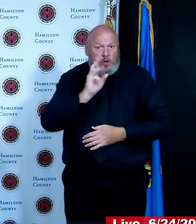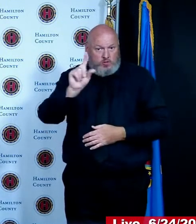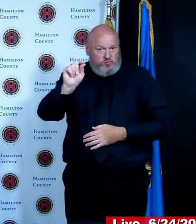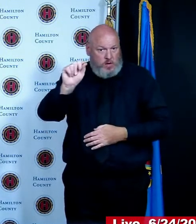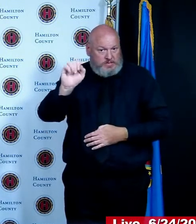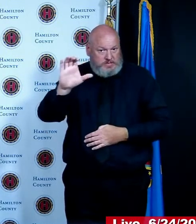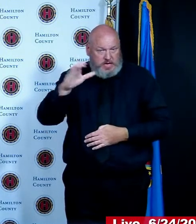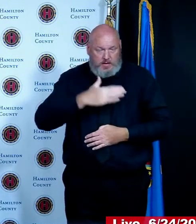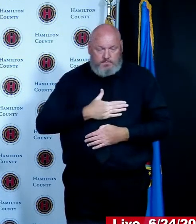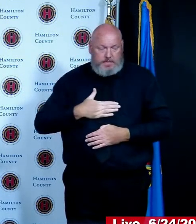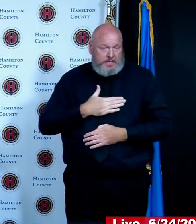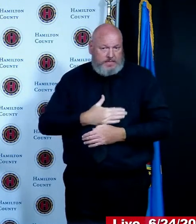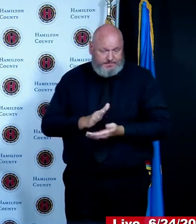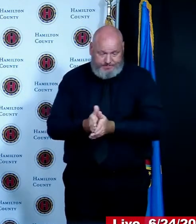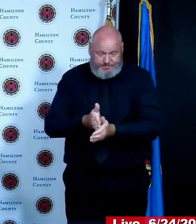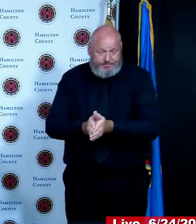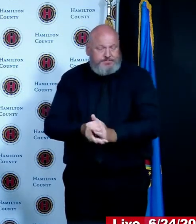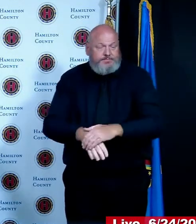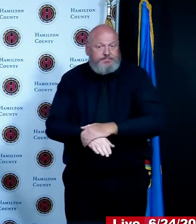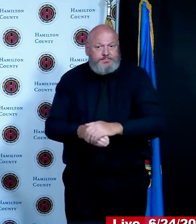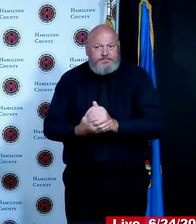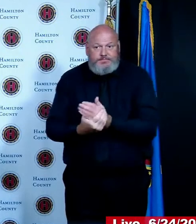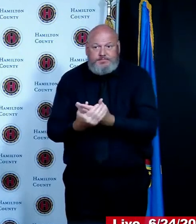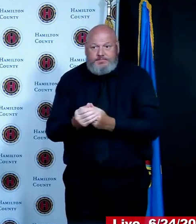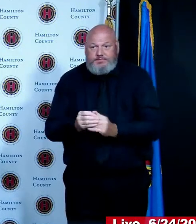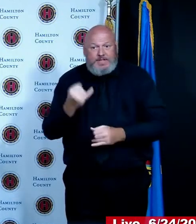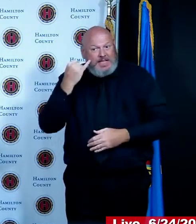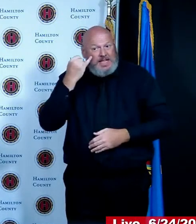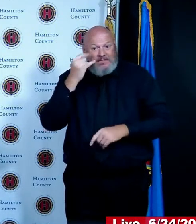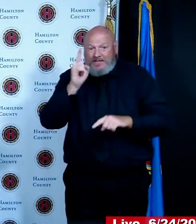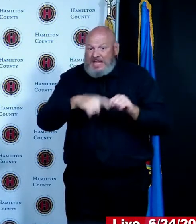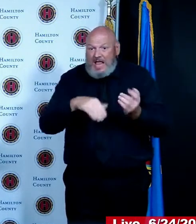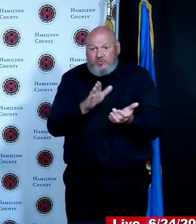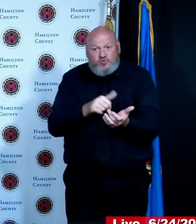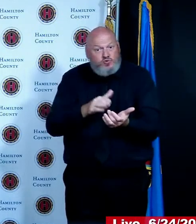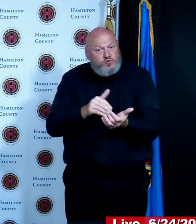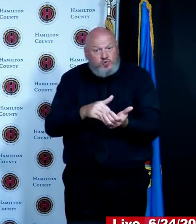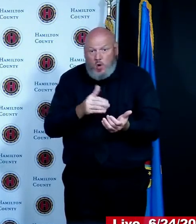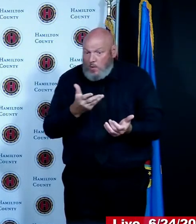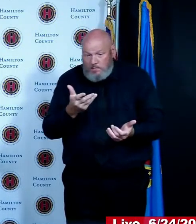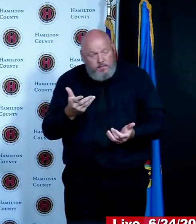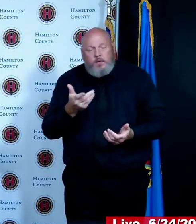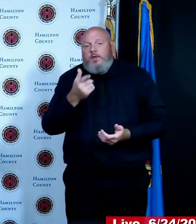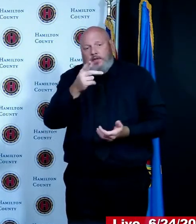coughs and sneezes in your elbow or upper arm wear a mask in public or when